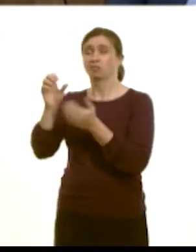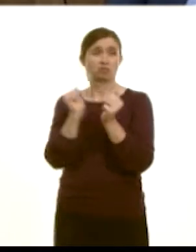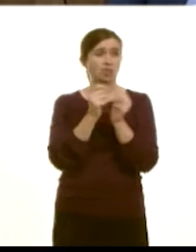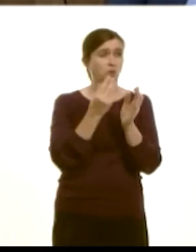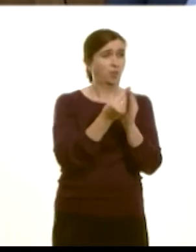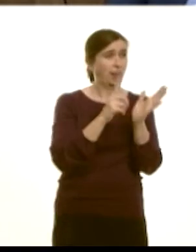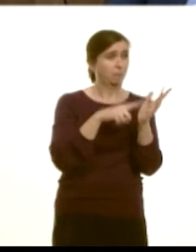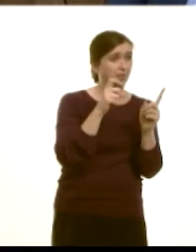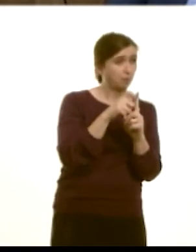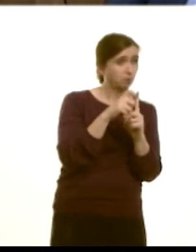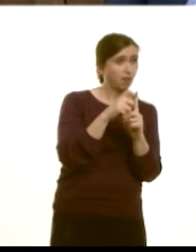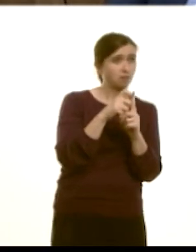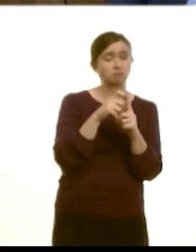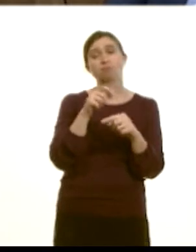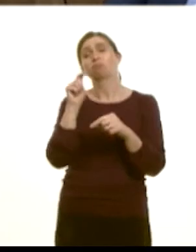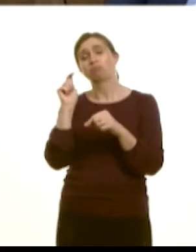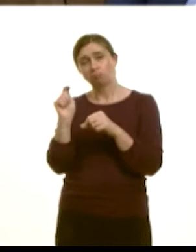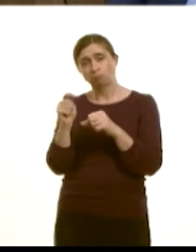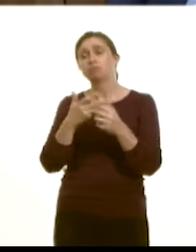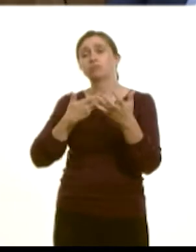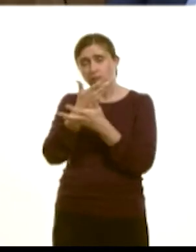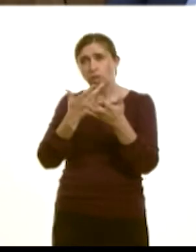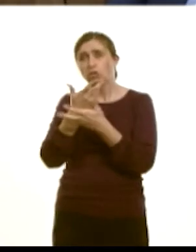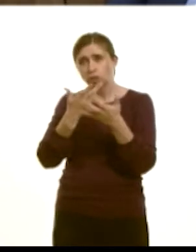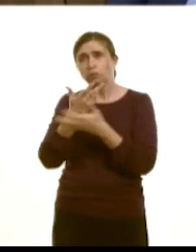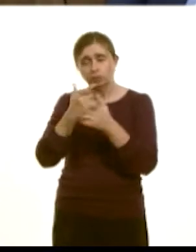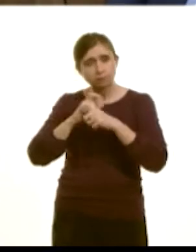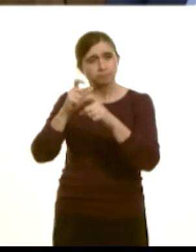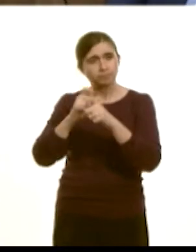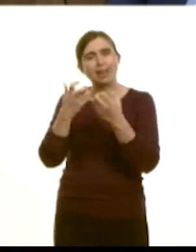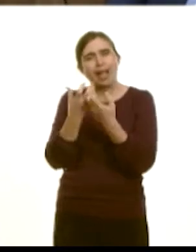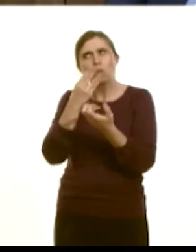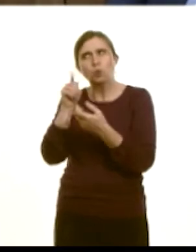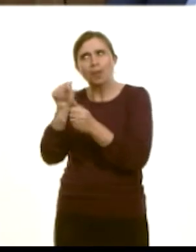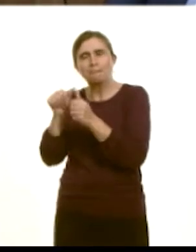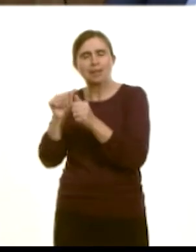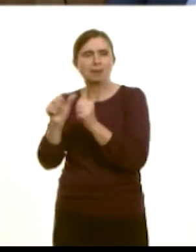Democrats, on which discussions are ongoing as to how best to use that money.